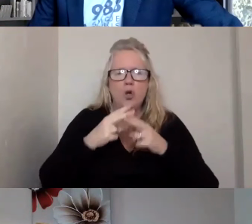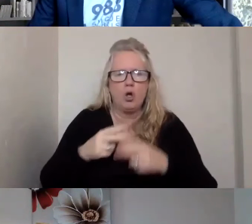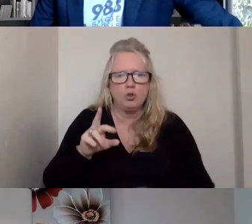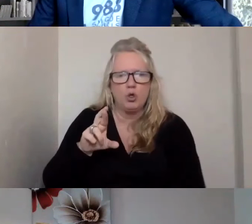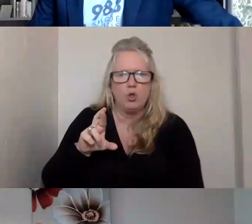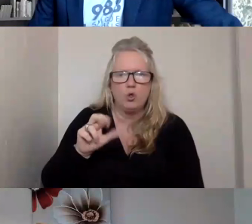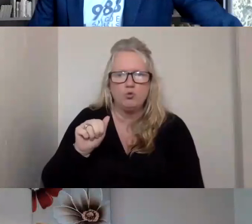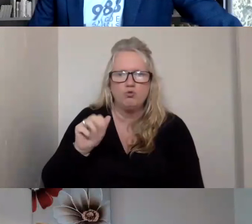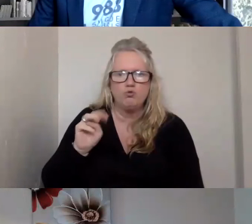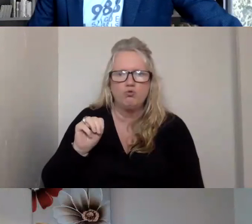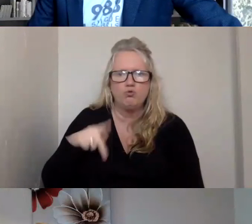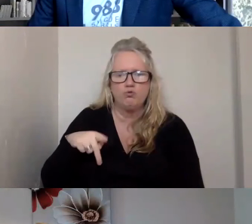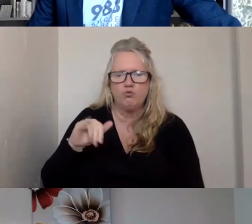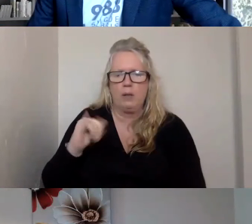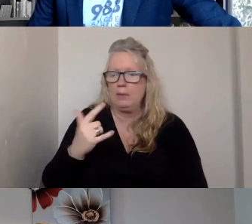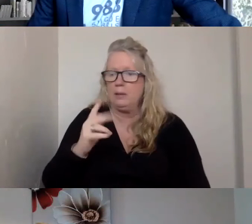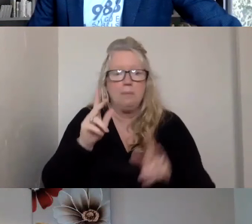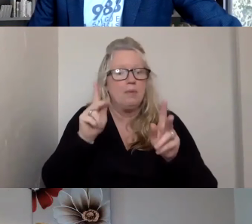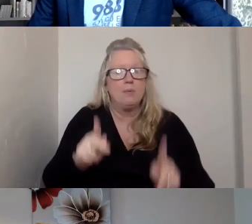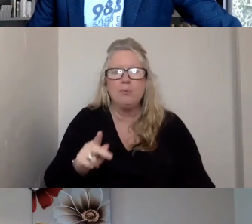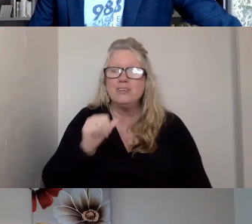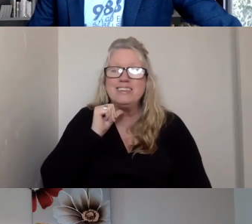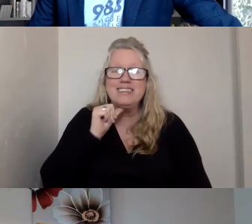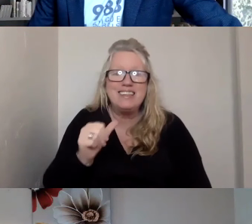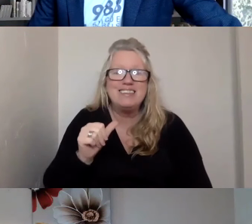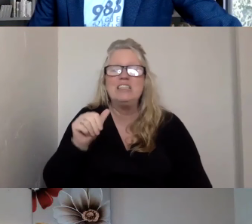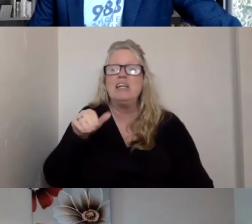WHERE THE PERSON DOES NOT EVEN GET INTO THE EMERGENCY ROOM,